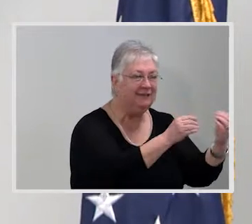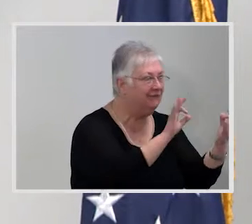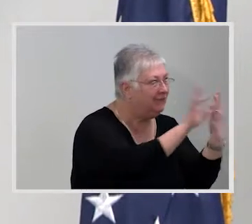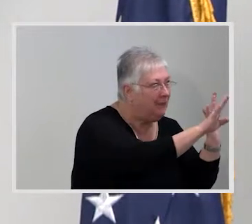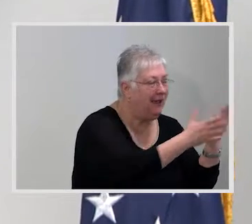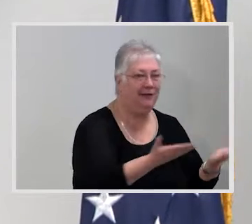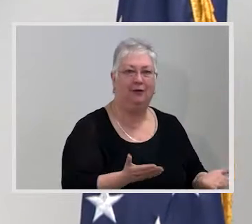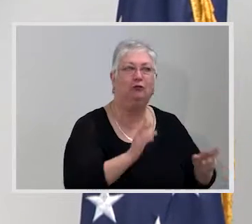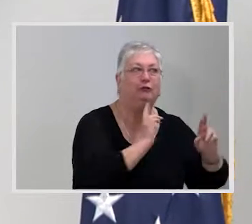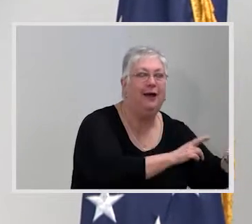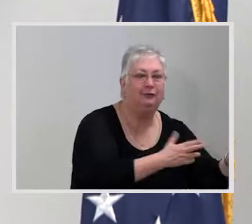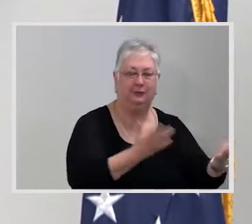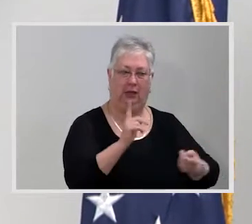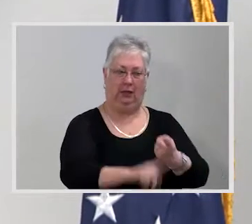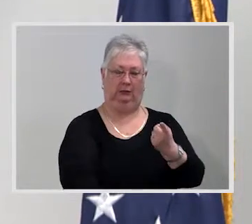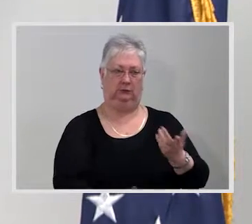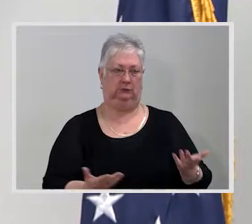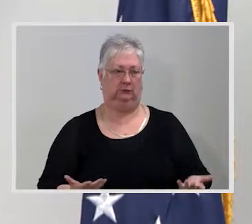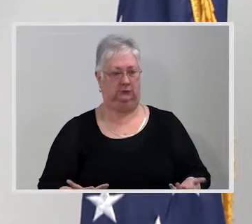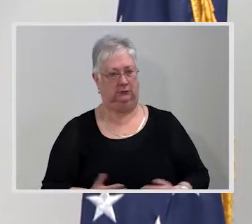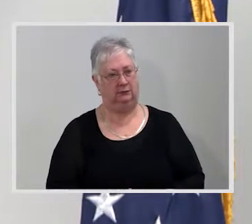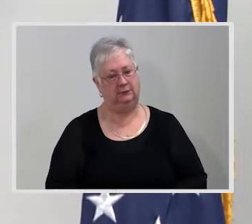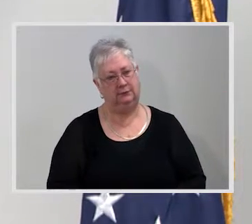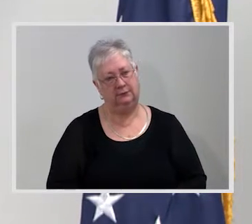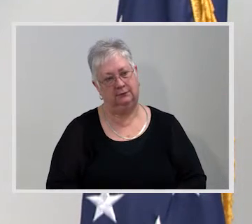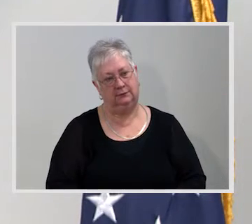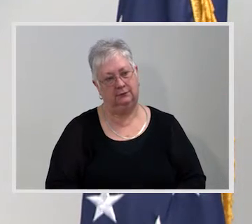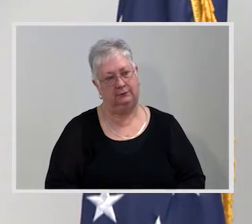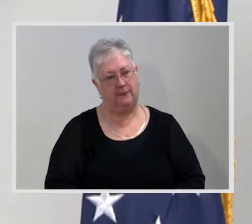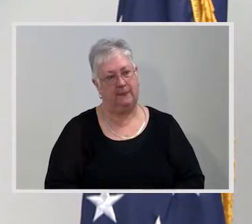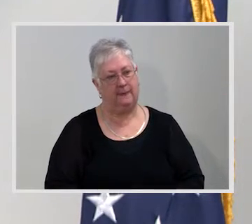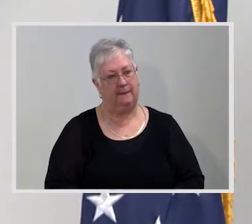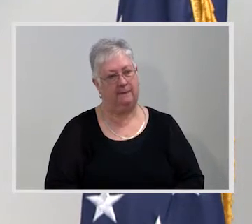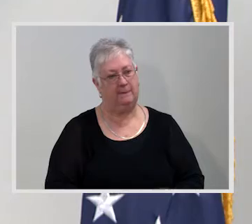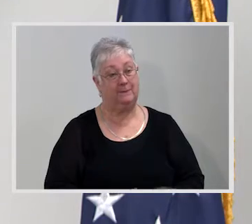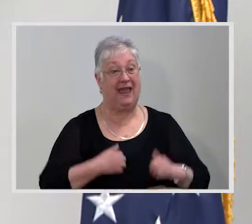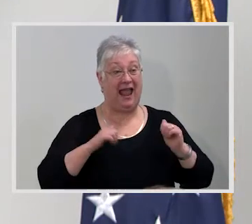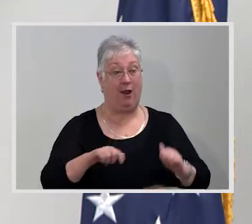AND SO I, OF COURSE, CAN ONLY CONTROL WHAT HAPPENS ON THE EXECUTIVE SIDE.